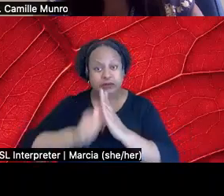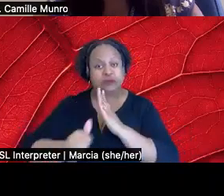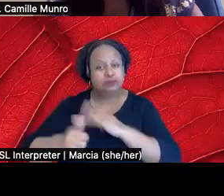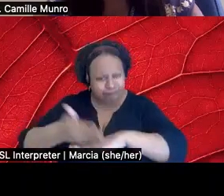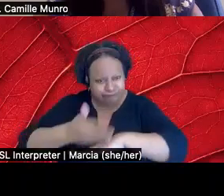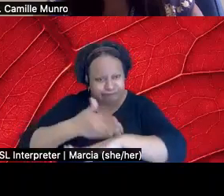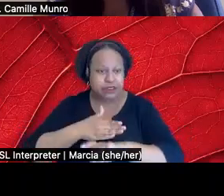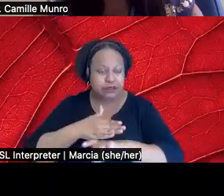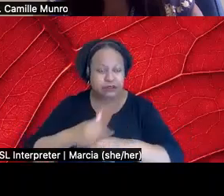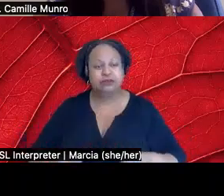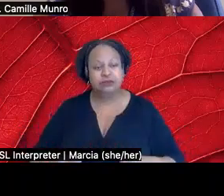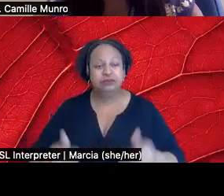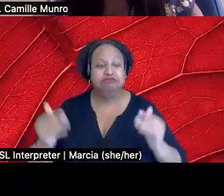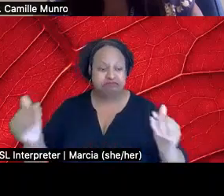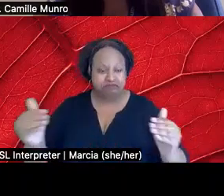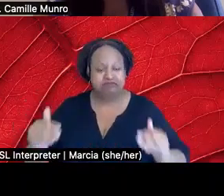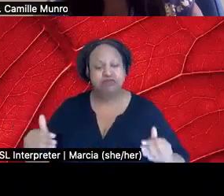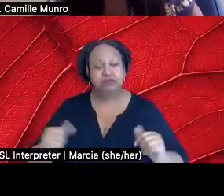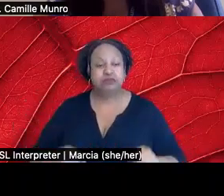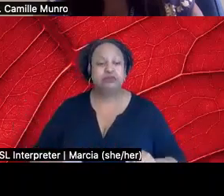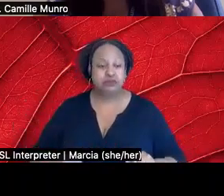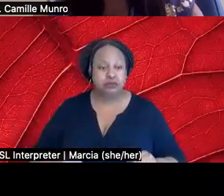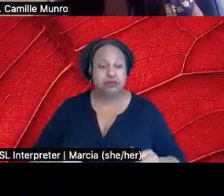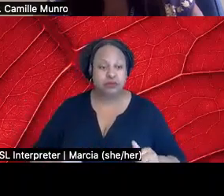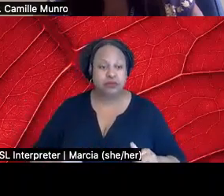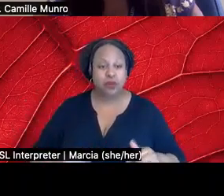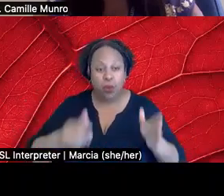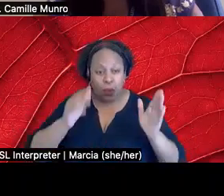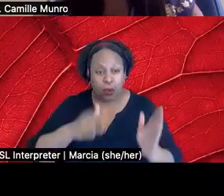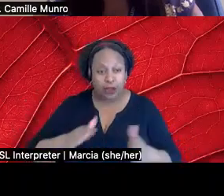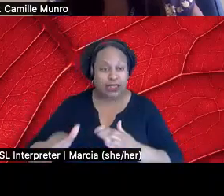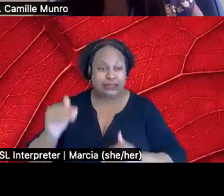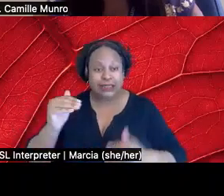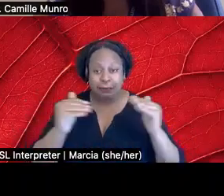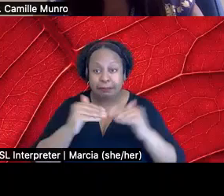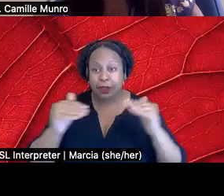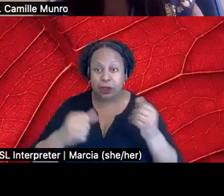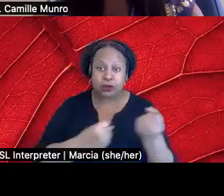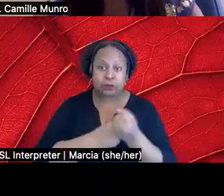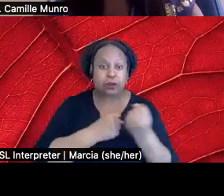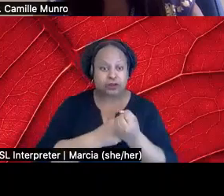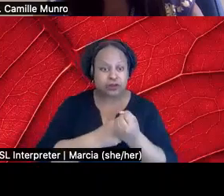And we should try to improve organized peer support opportunities for physicians with disabilities.